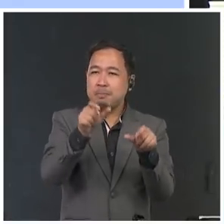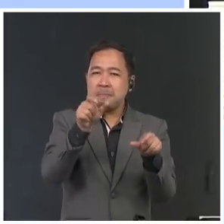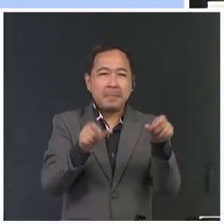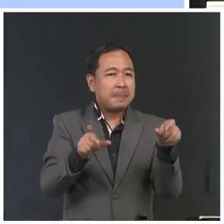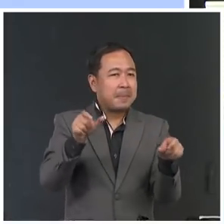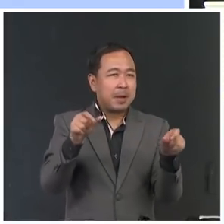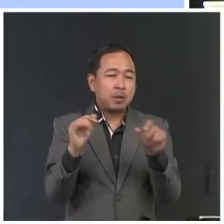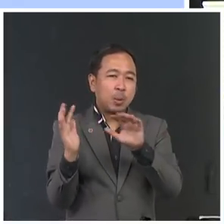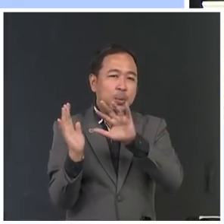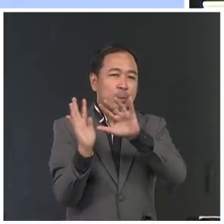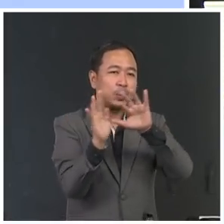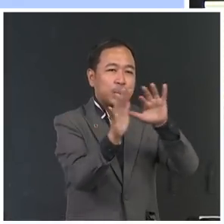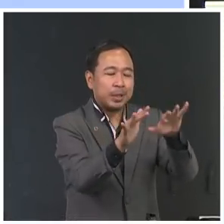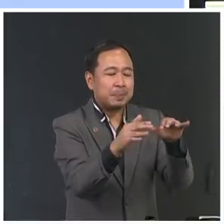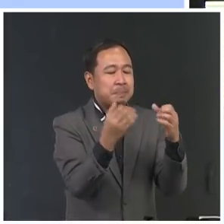the other day, Princess Mako came to